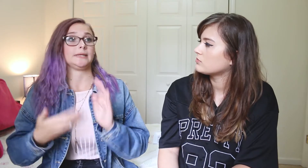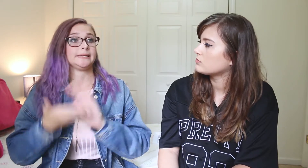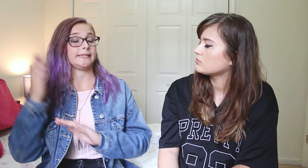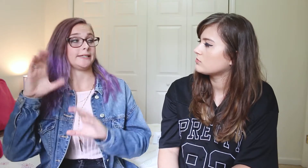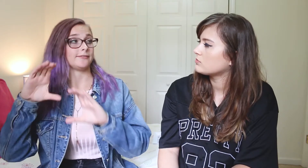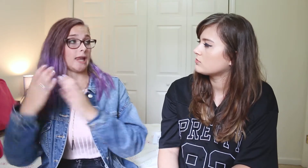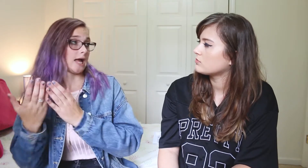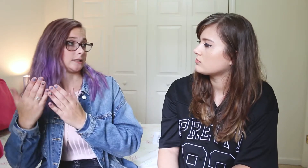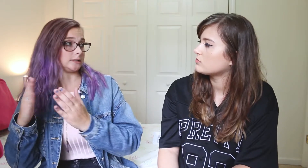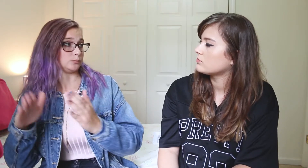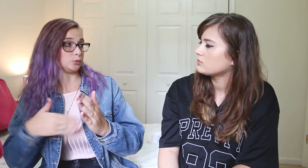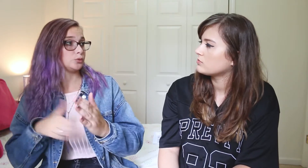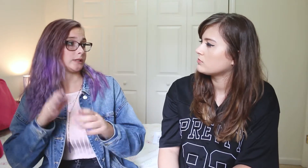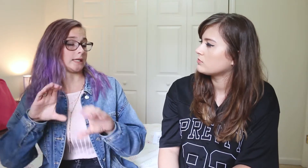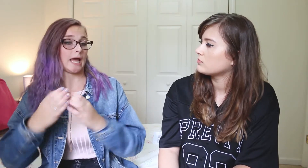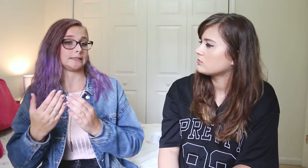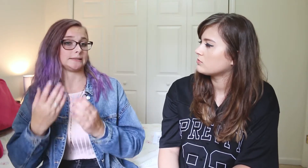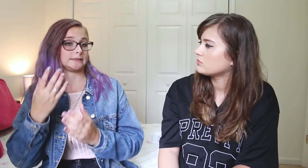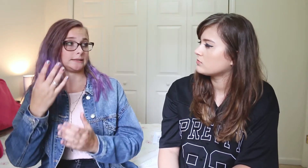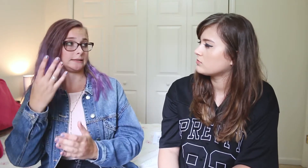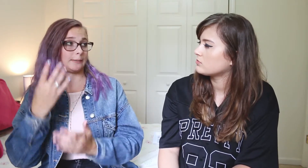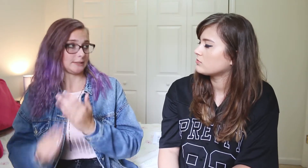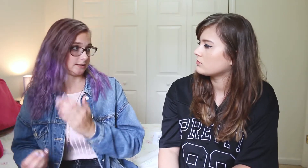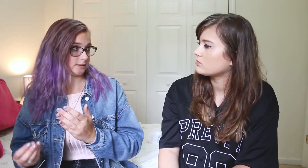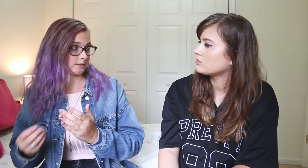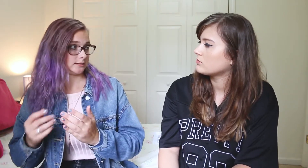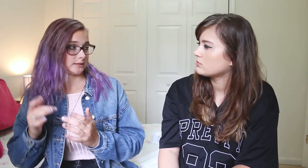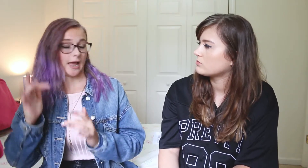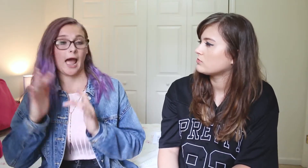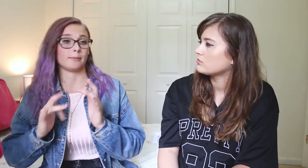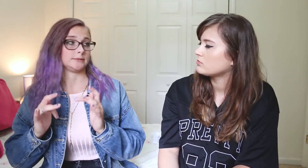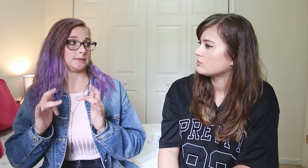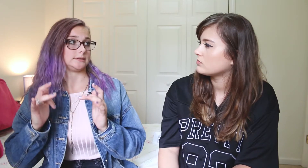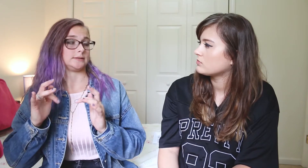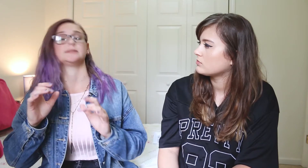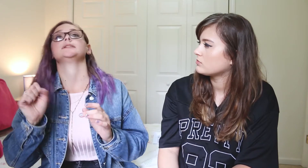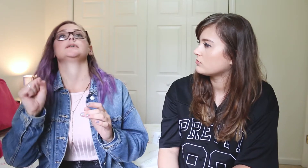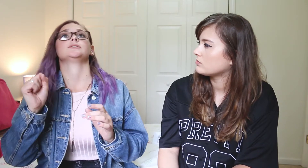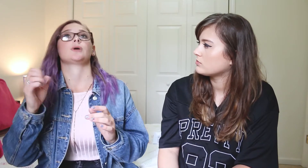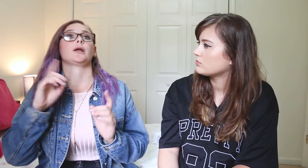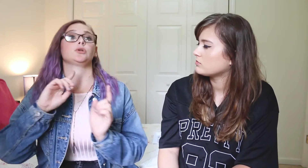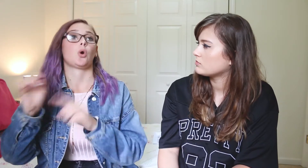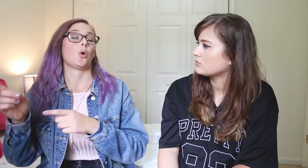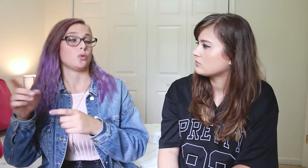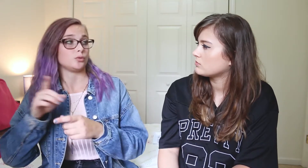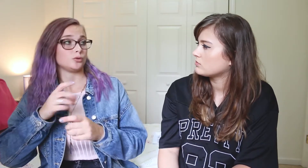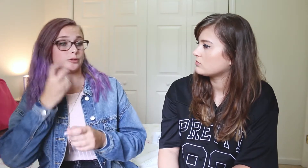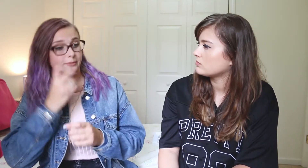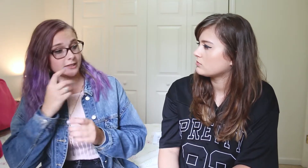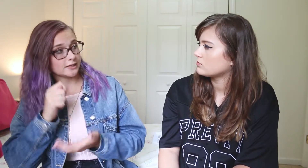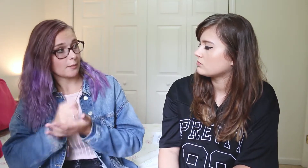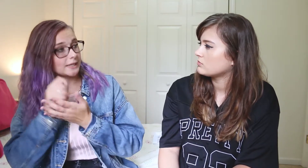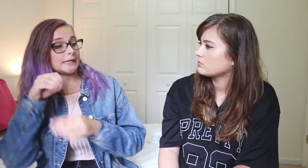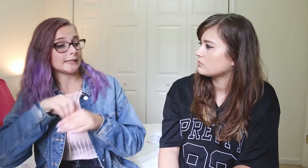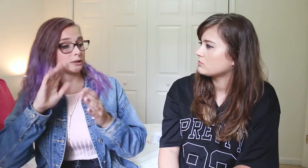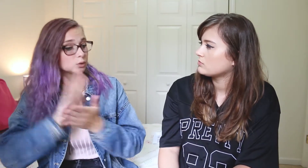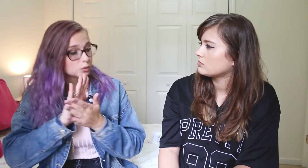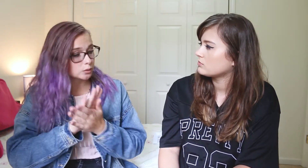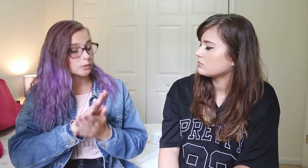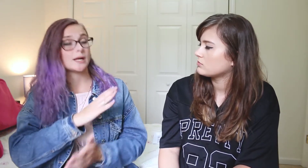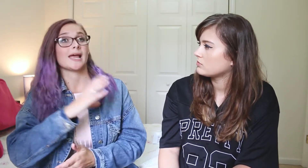So I’d leave music class and be absent to go to speech therapy in school